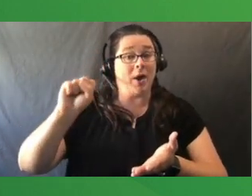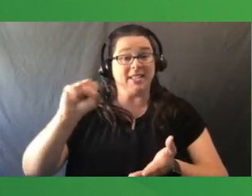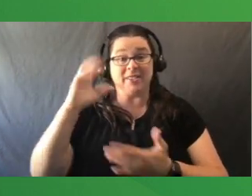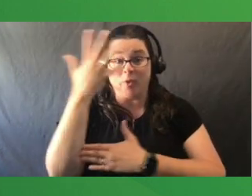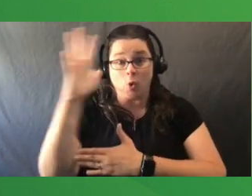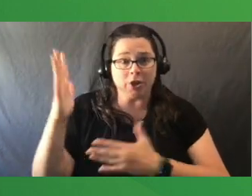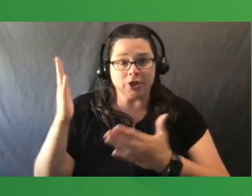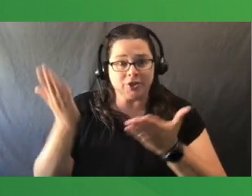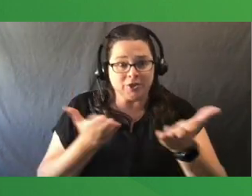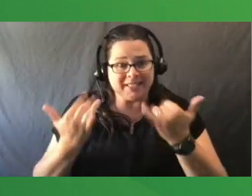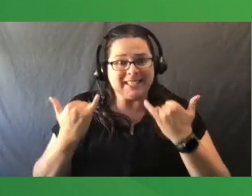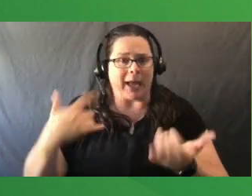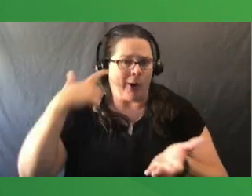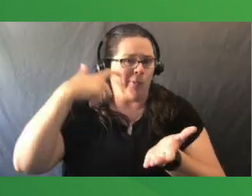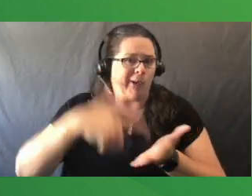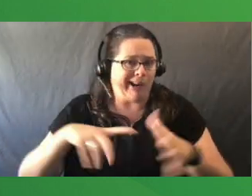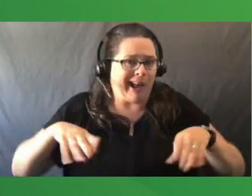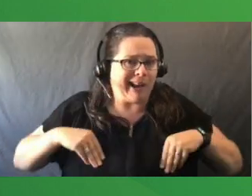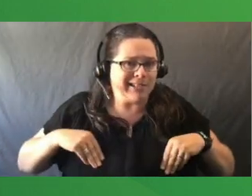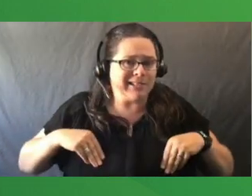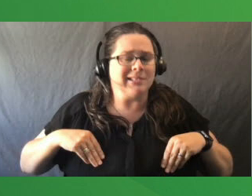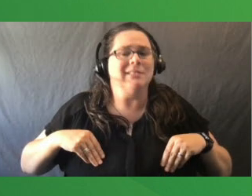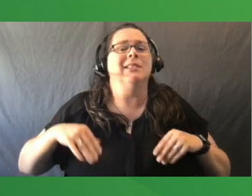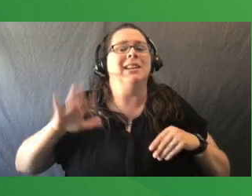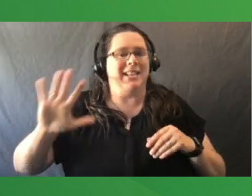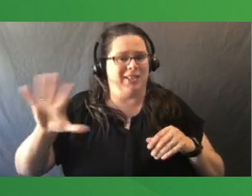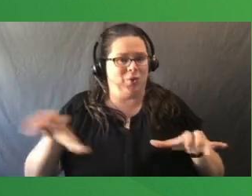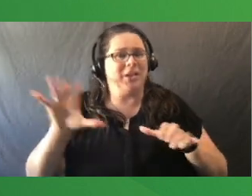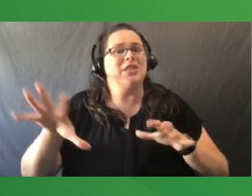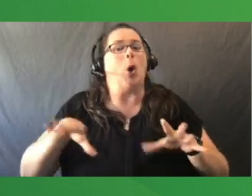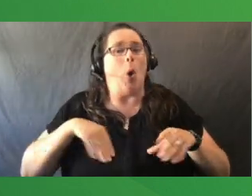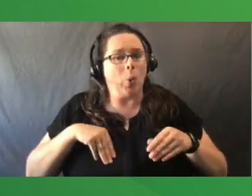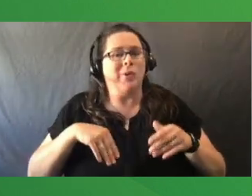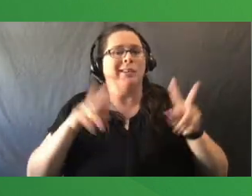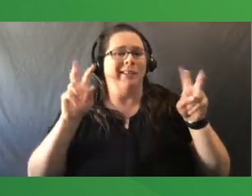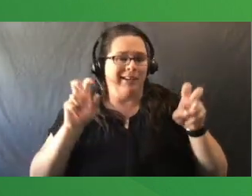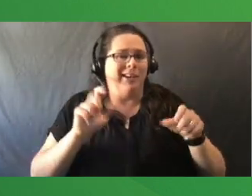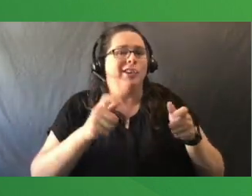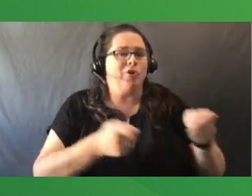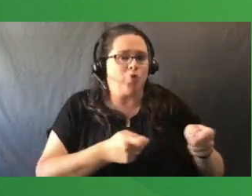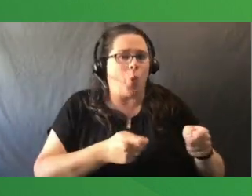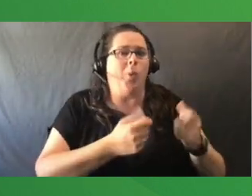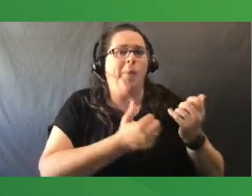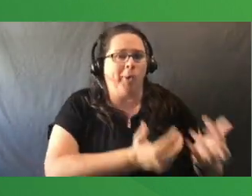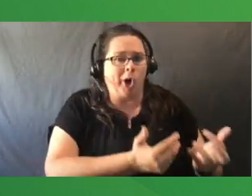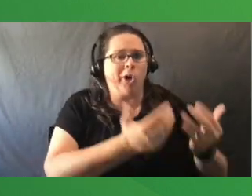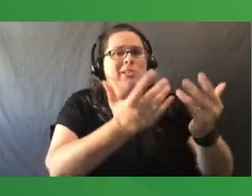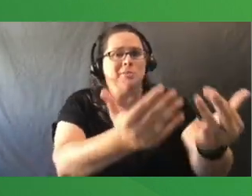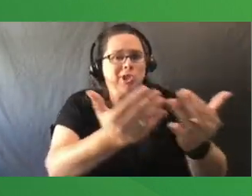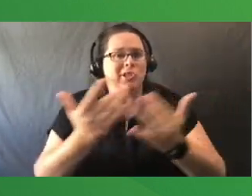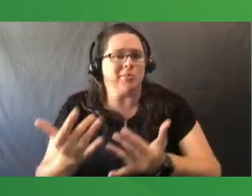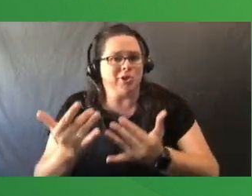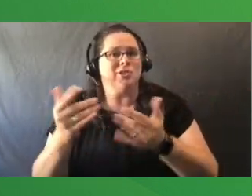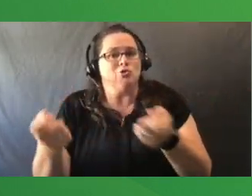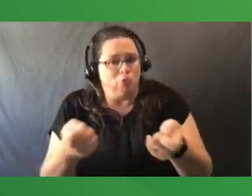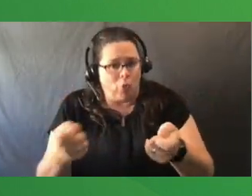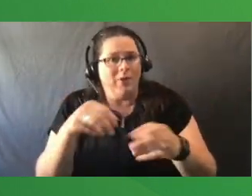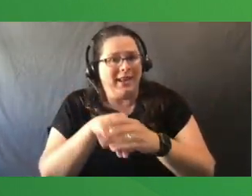Service, which is conducting its own controlled burns in different parts of the country.